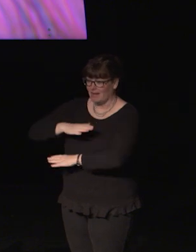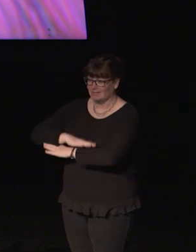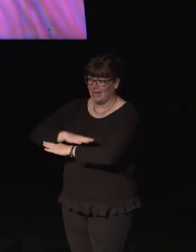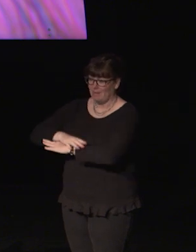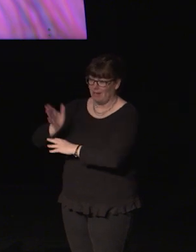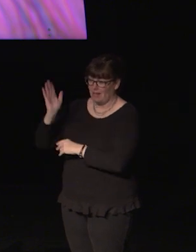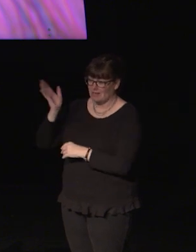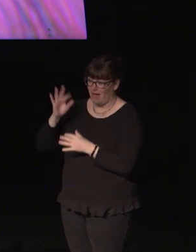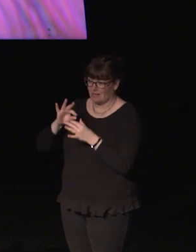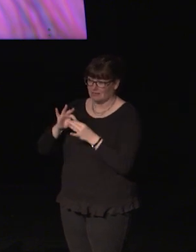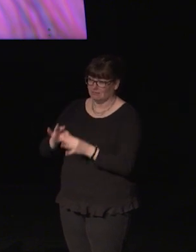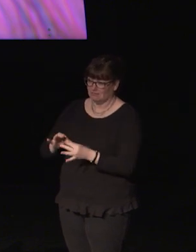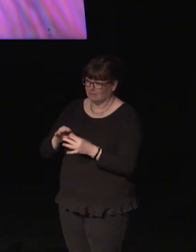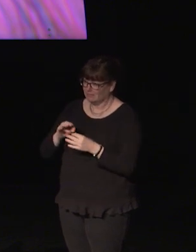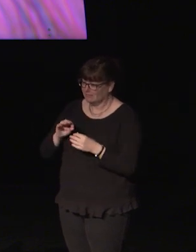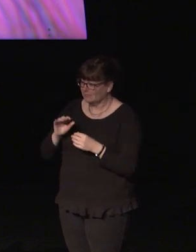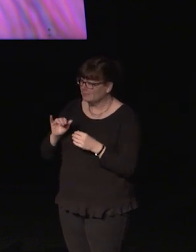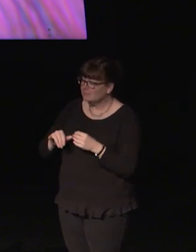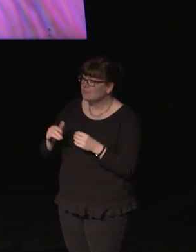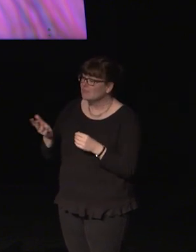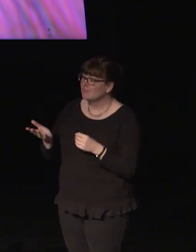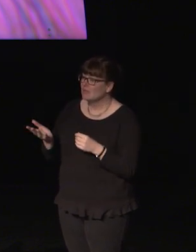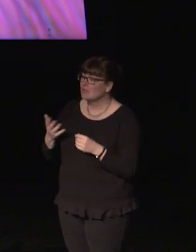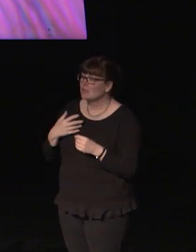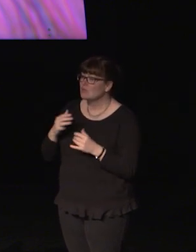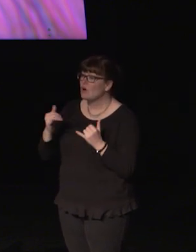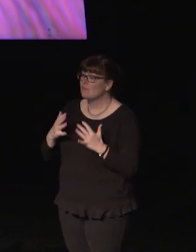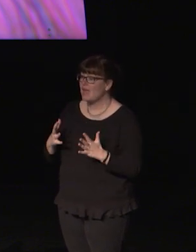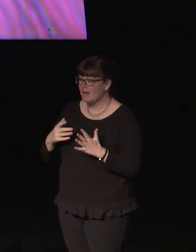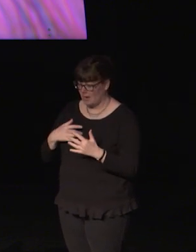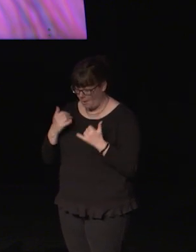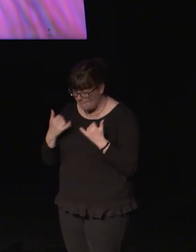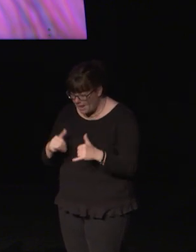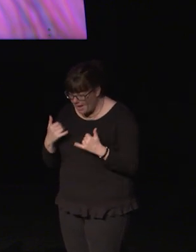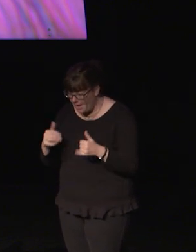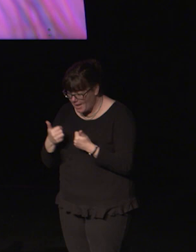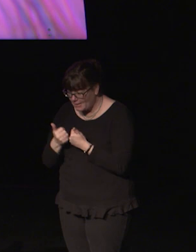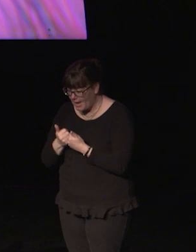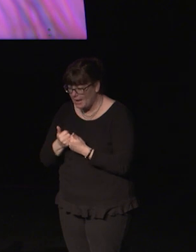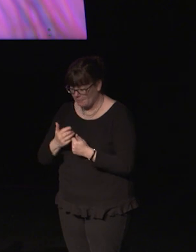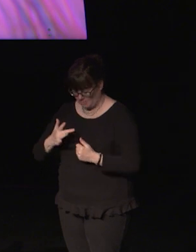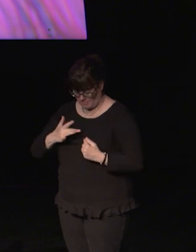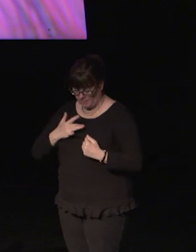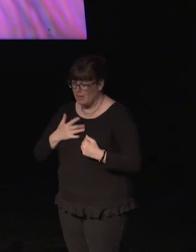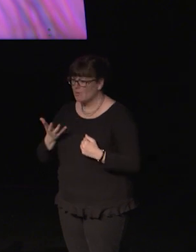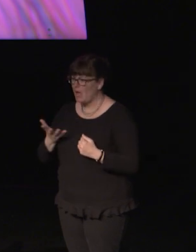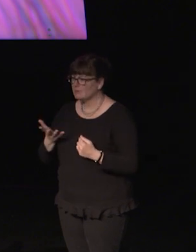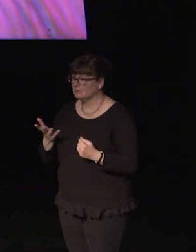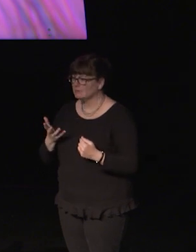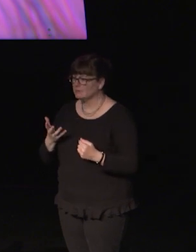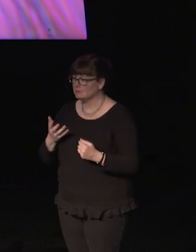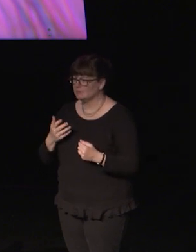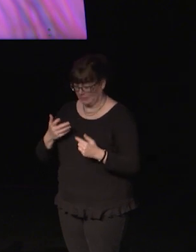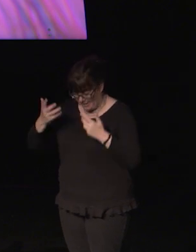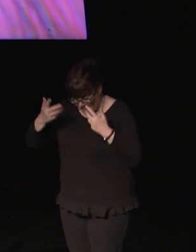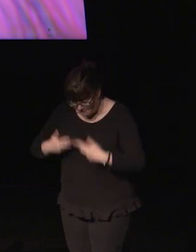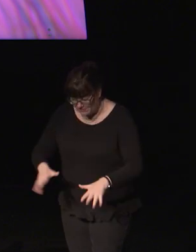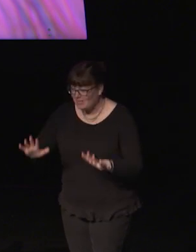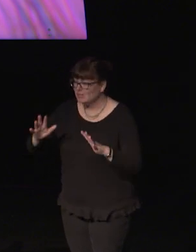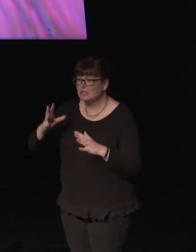Is what is...? What do you want your players to feel like when they have played this game? How do you want them to come out of this, you know, having experienced?